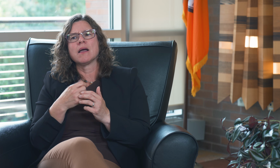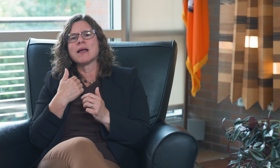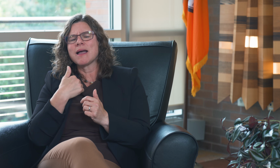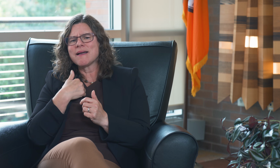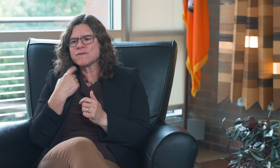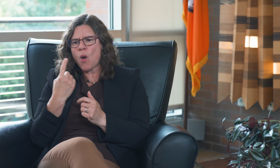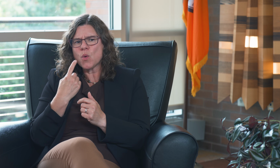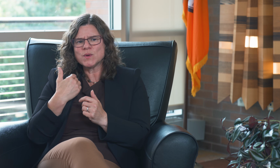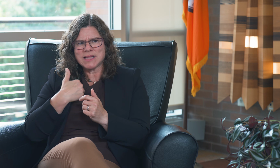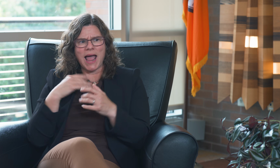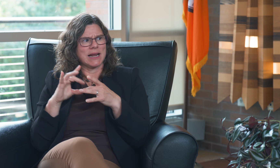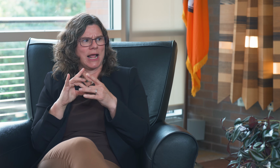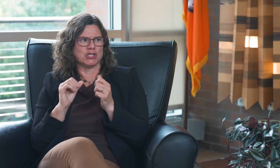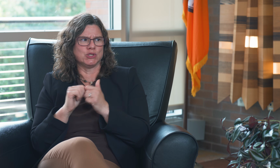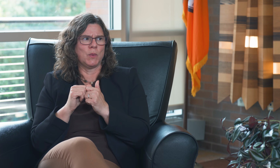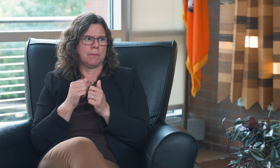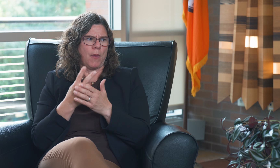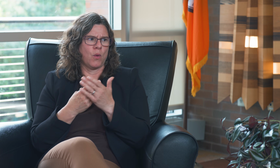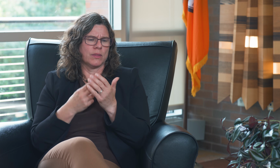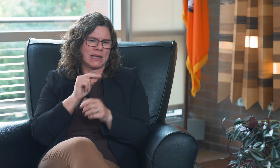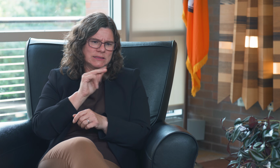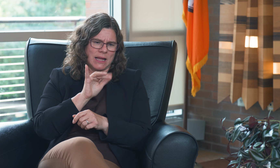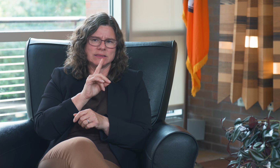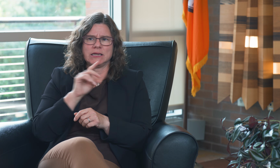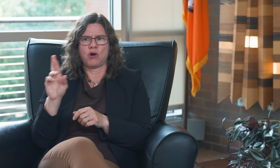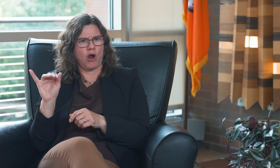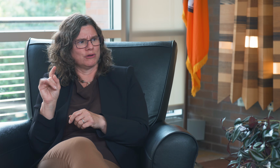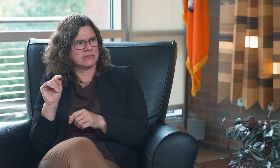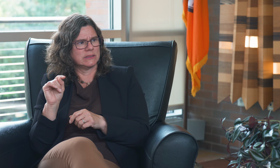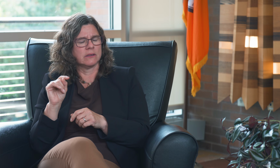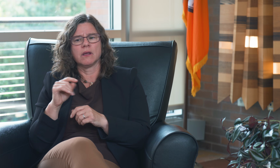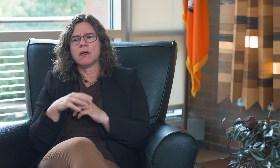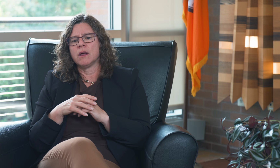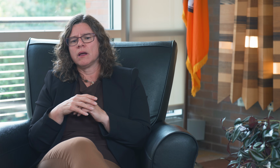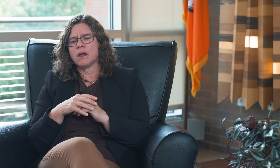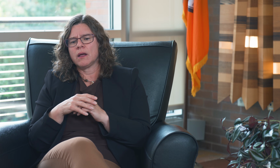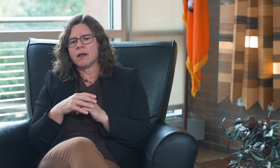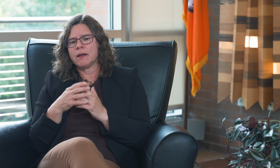And I've always had a connection with both NTID and RIT.